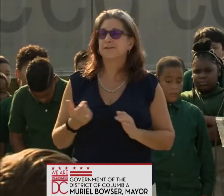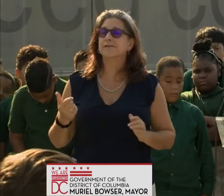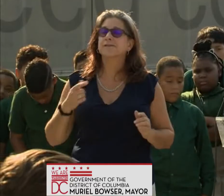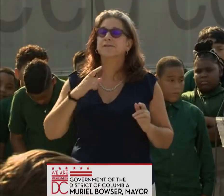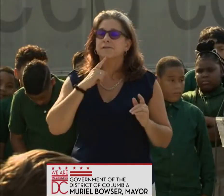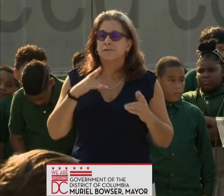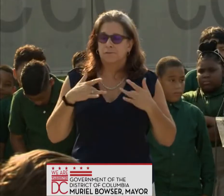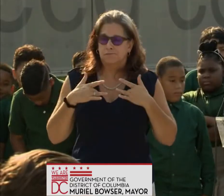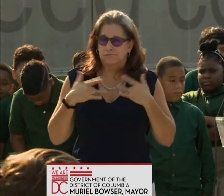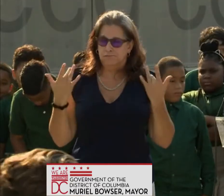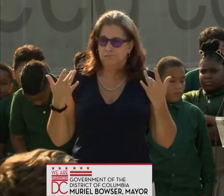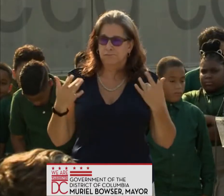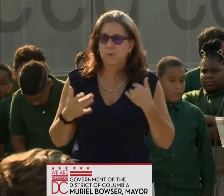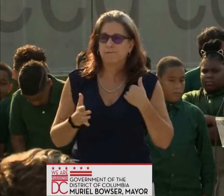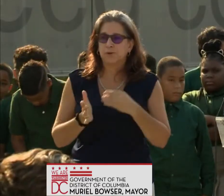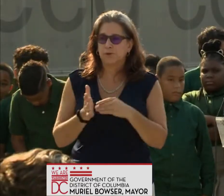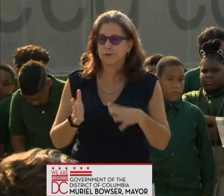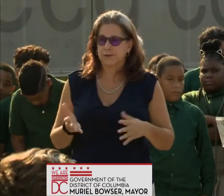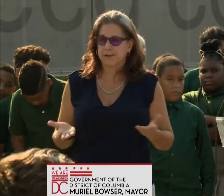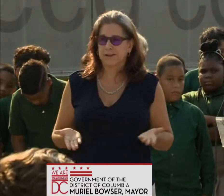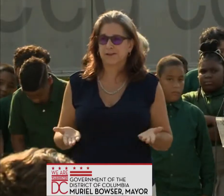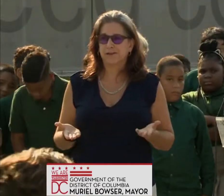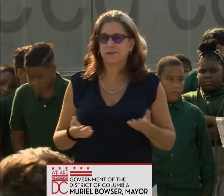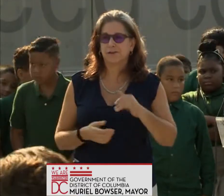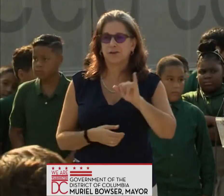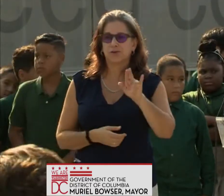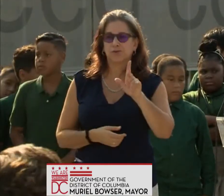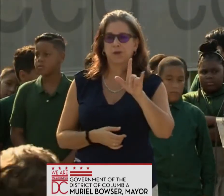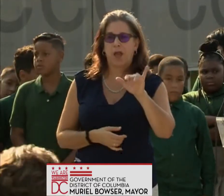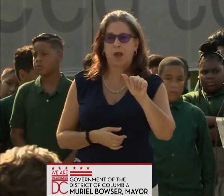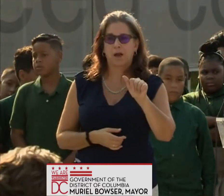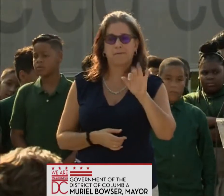from who lianna Flores who is a fifth grader in our dual language program and